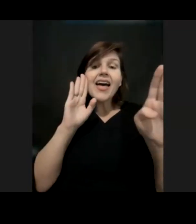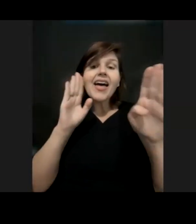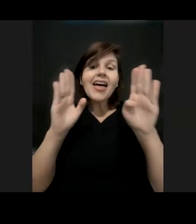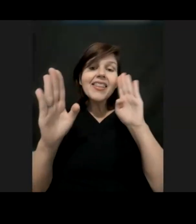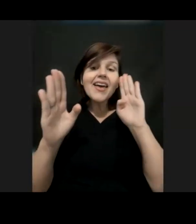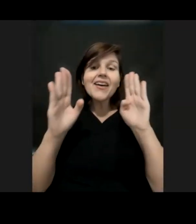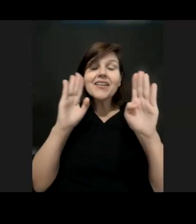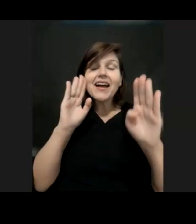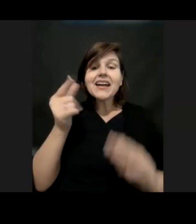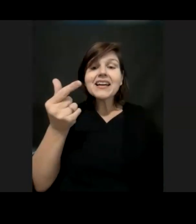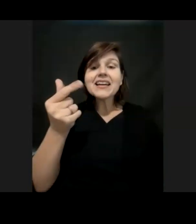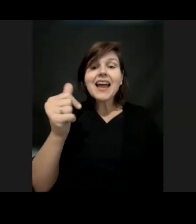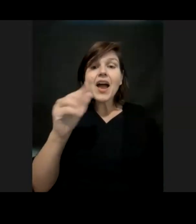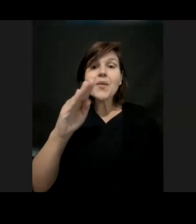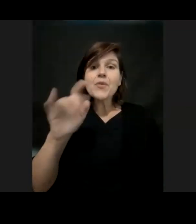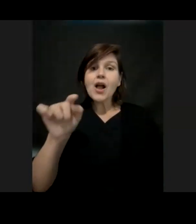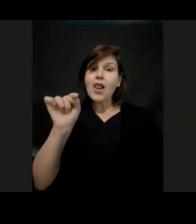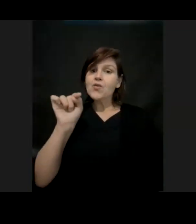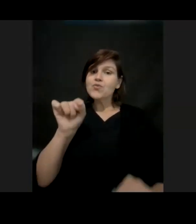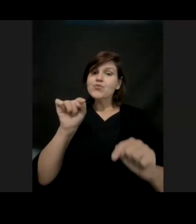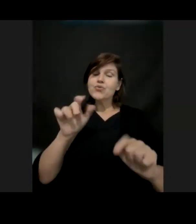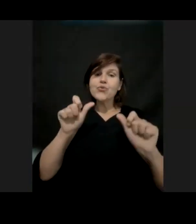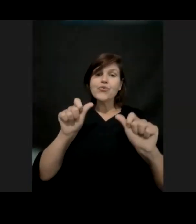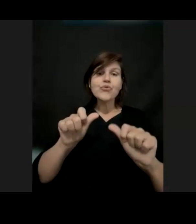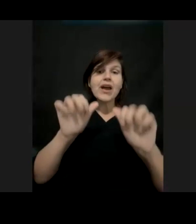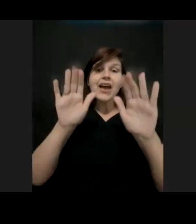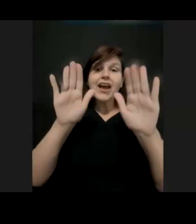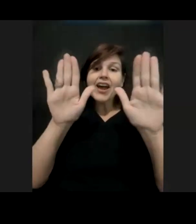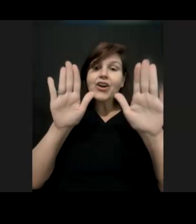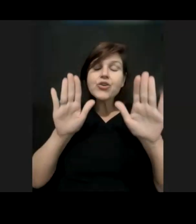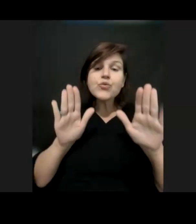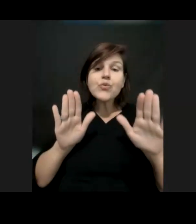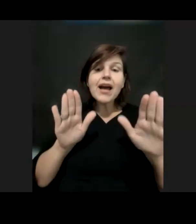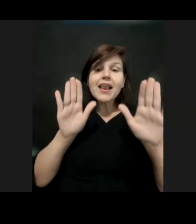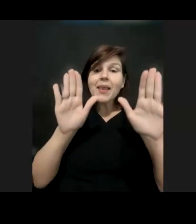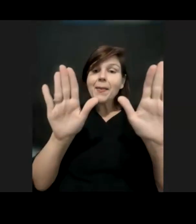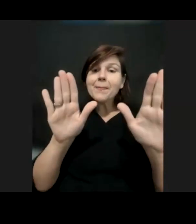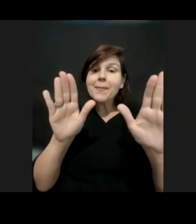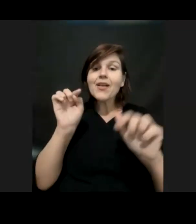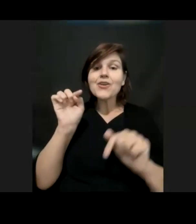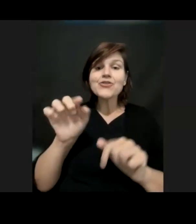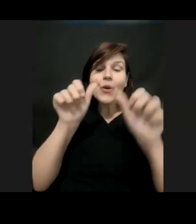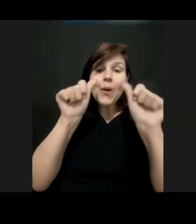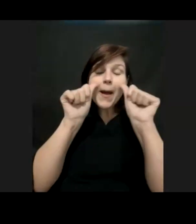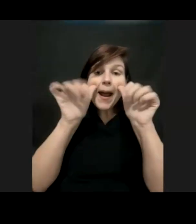∂ ∂ We think you’re incredible! We think you’re amazing! ∂ ∂